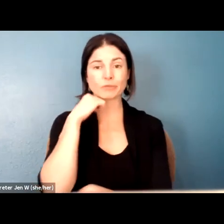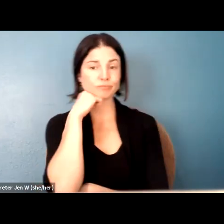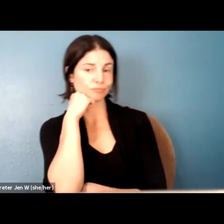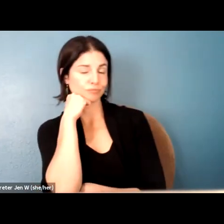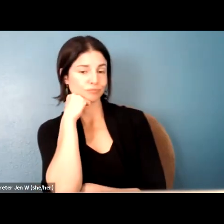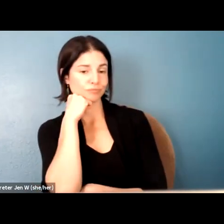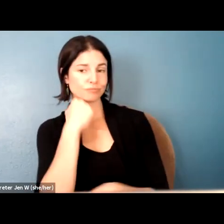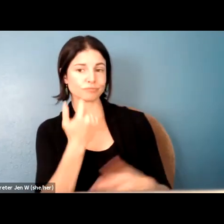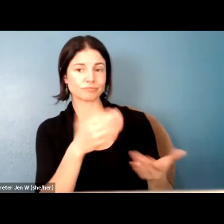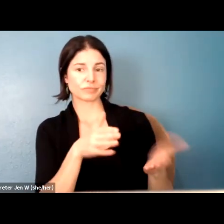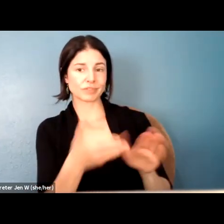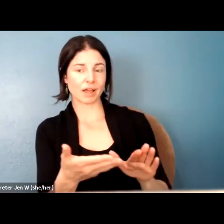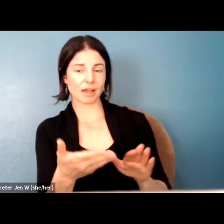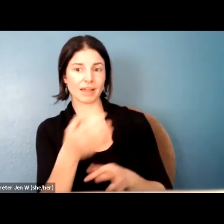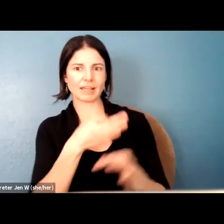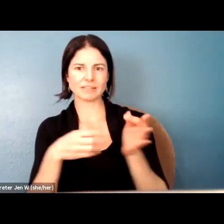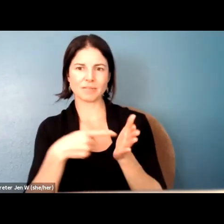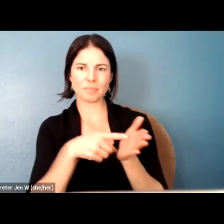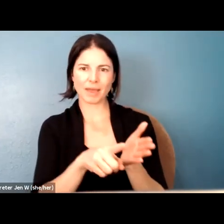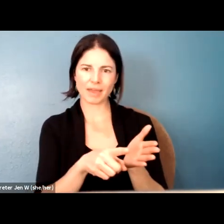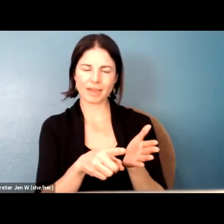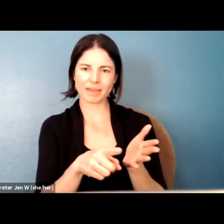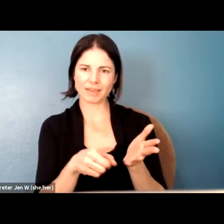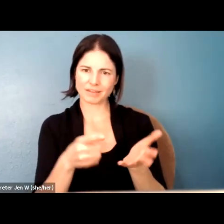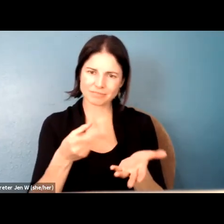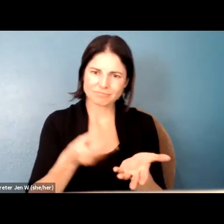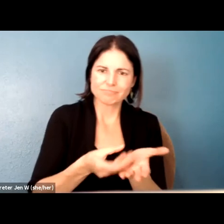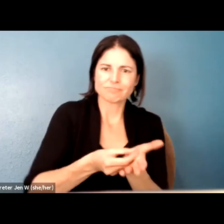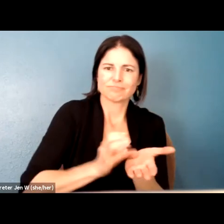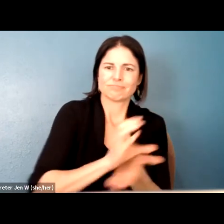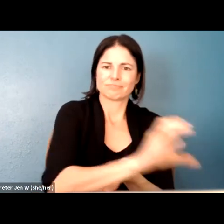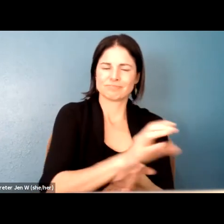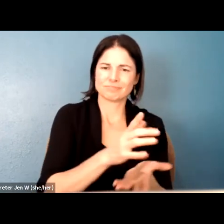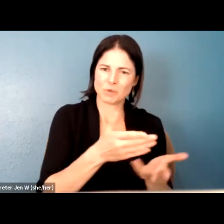live, or not even charge them at all to live this to is settler